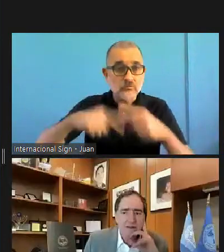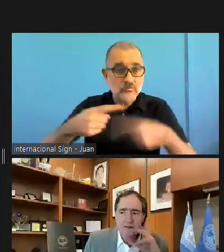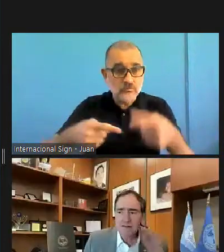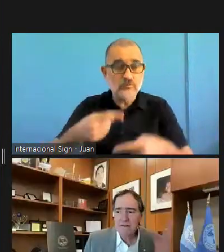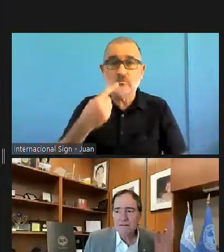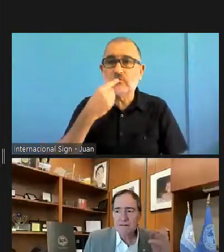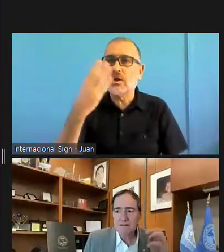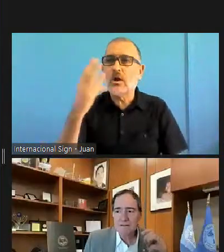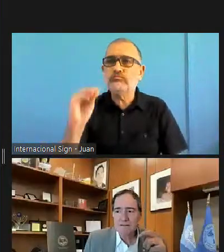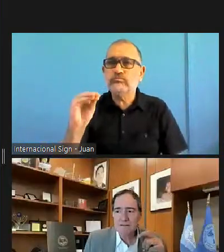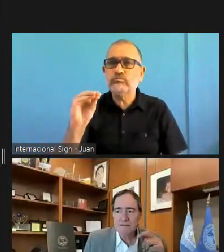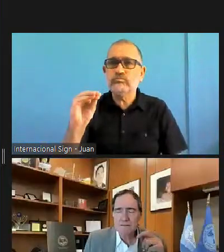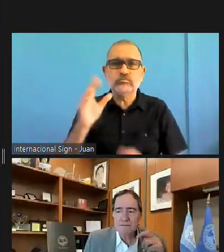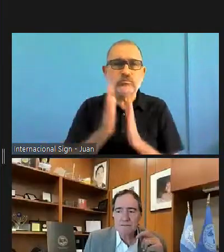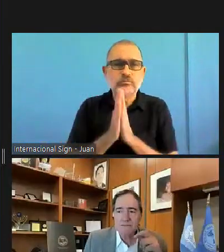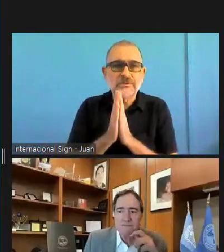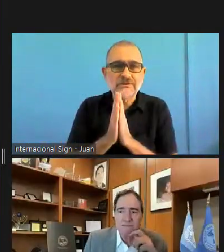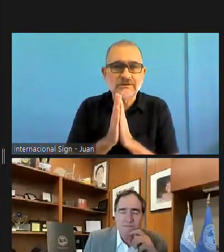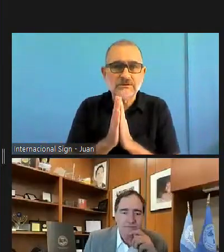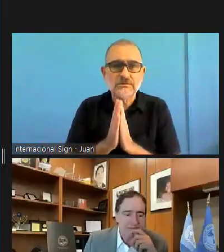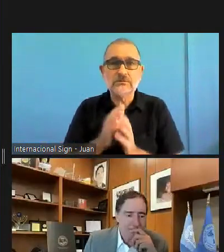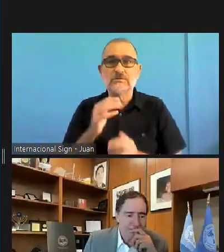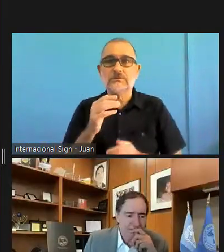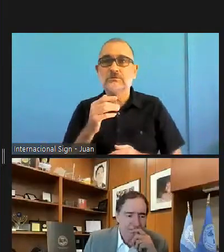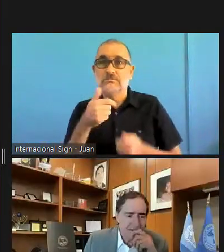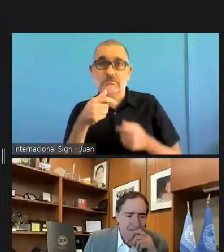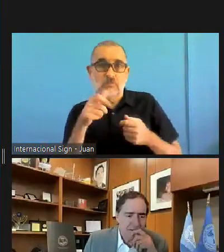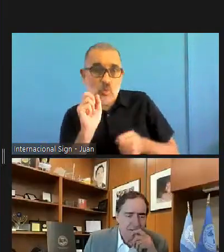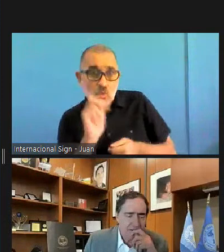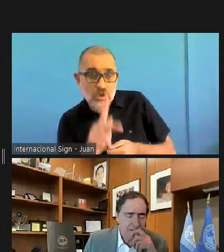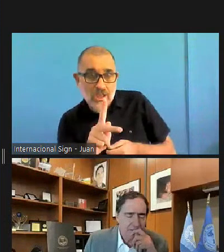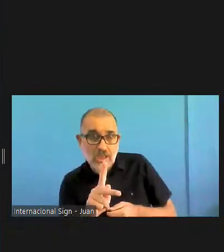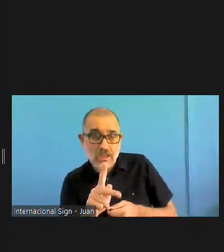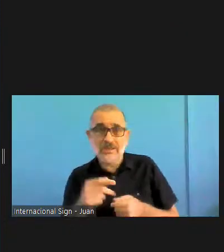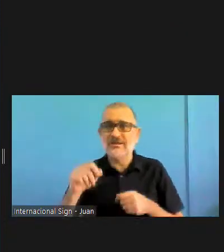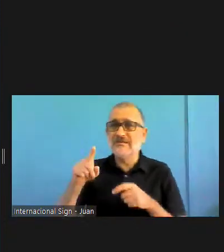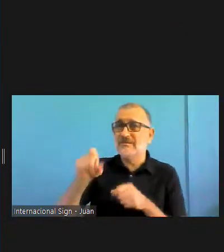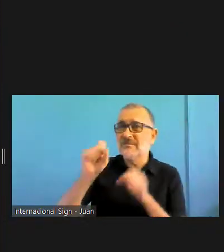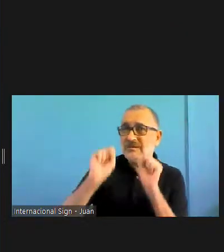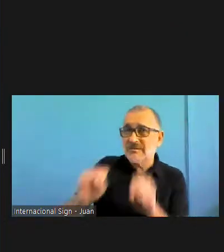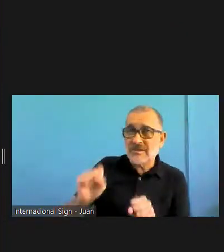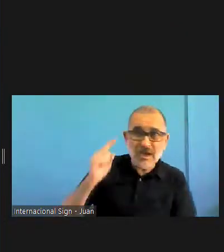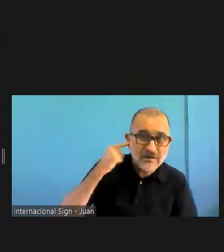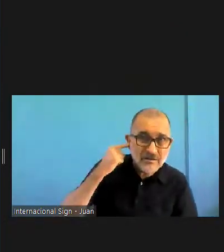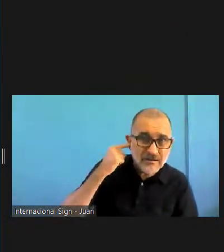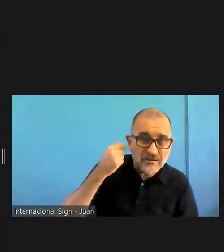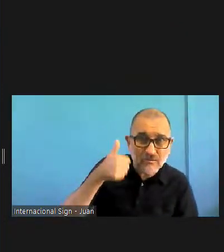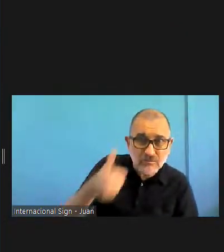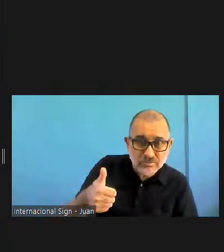So I have placed on the screen the first two slides, dealing with our